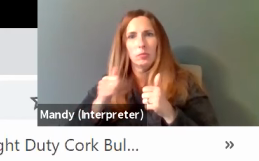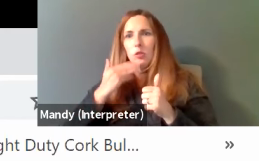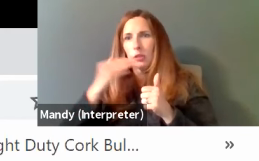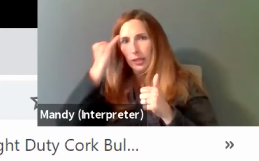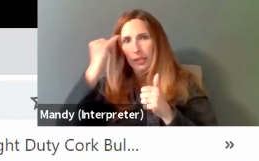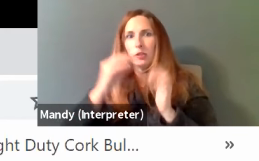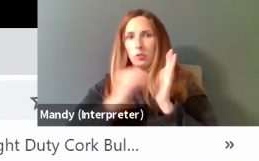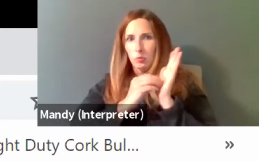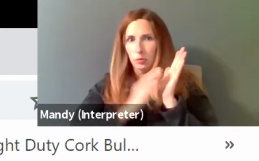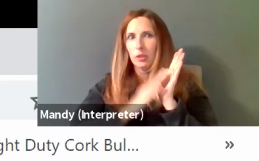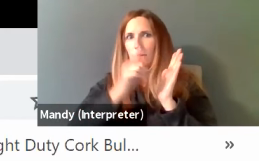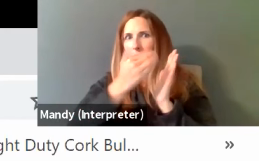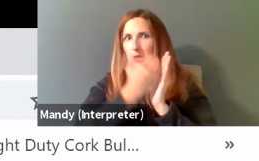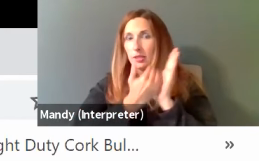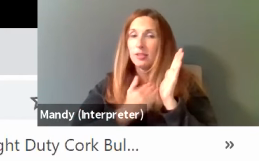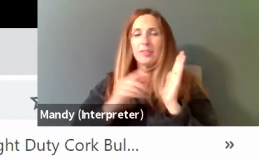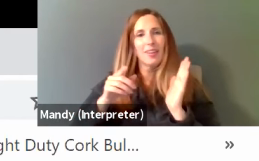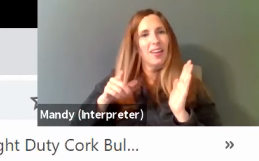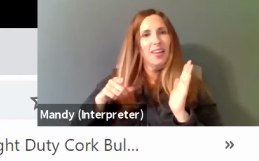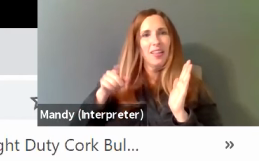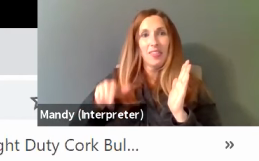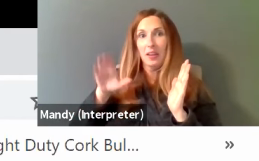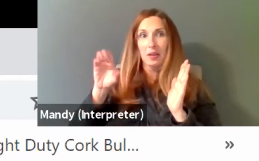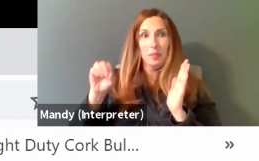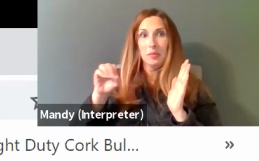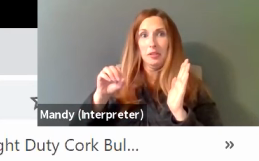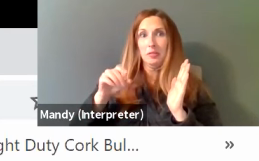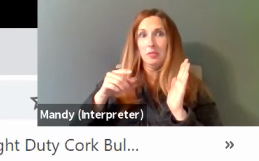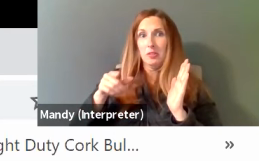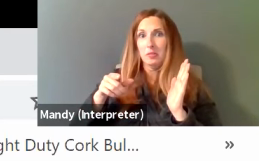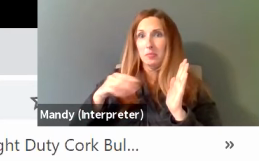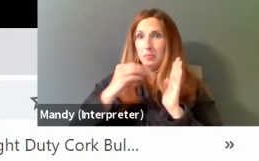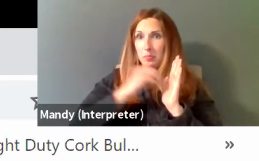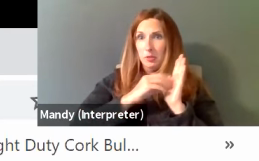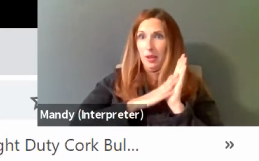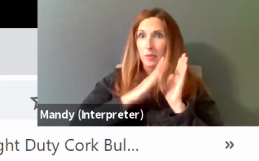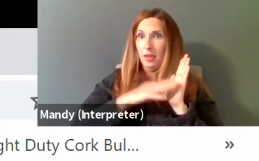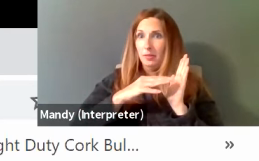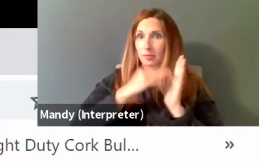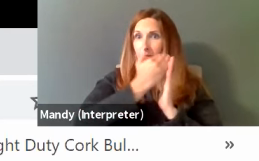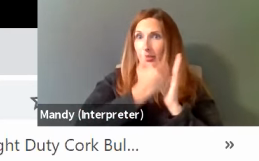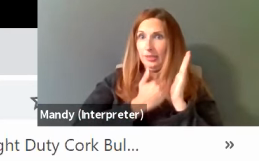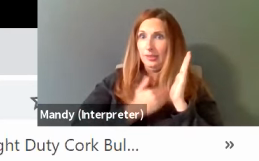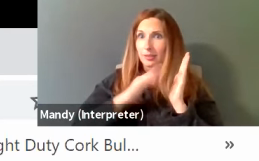They were quite creative and just put their point to their language guide on their website.